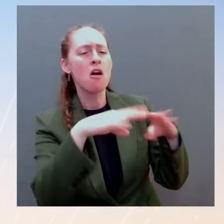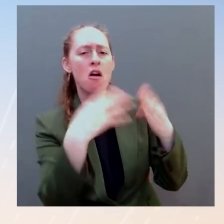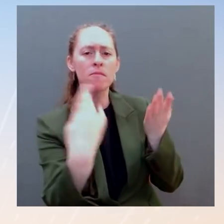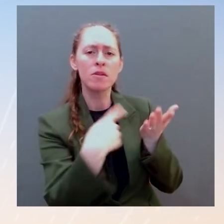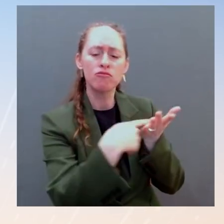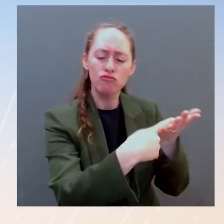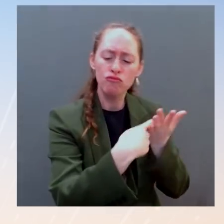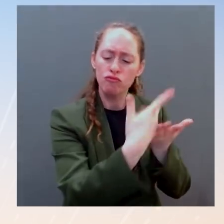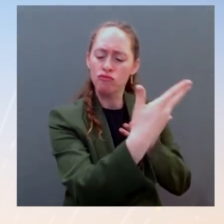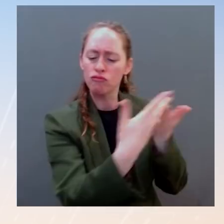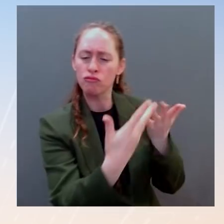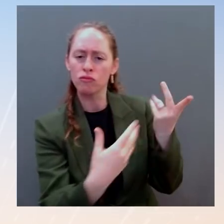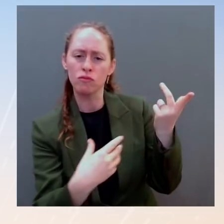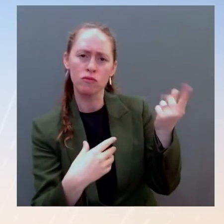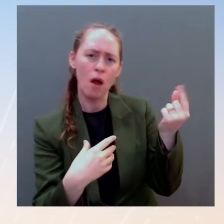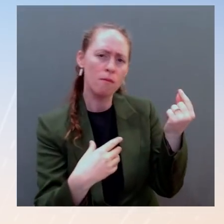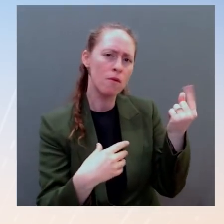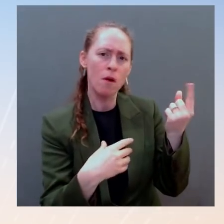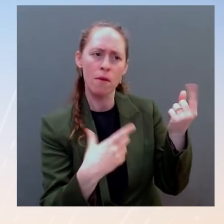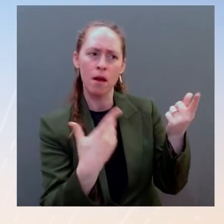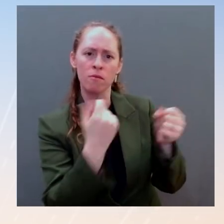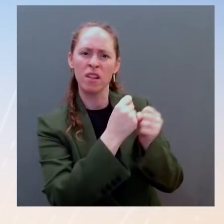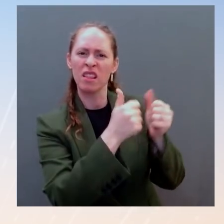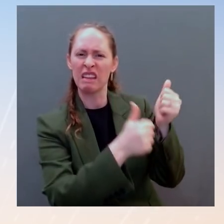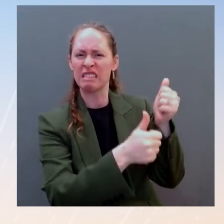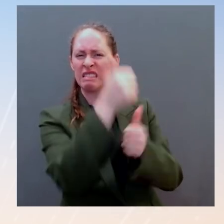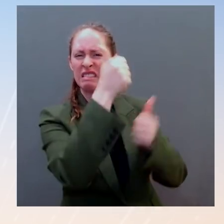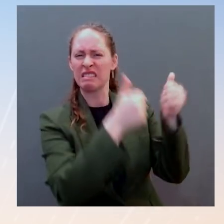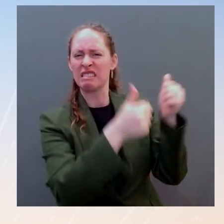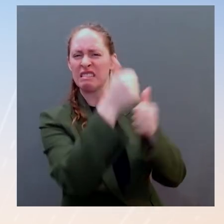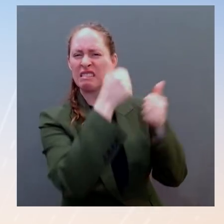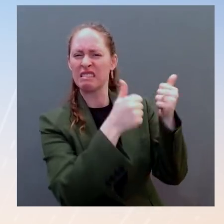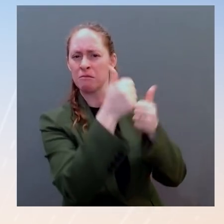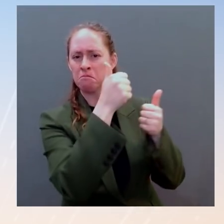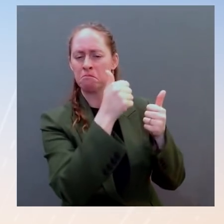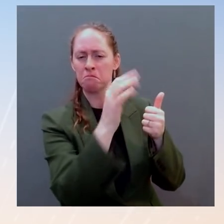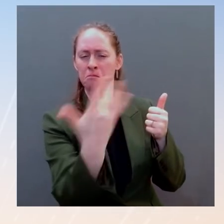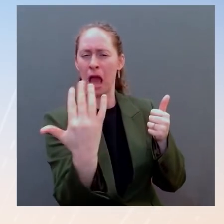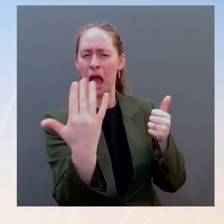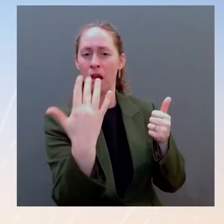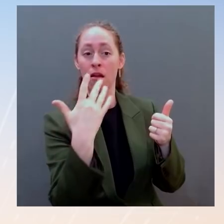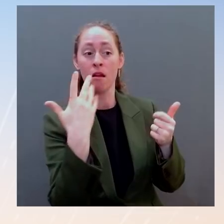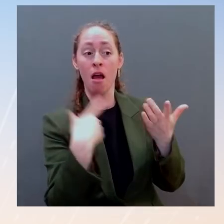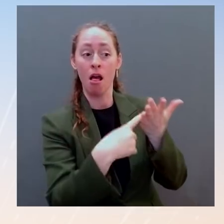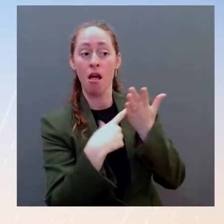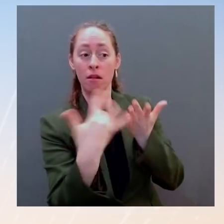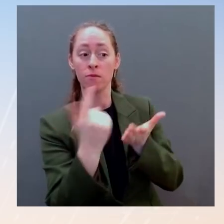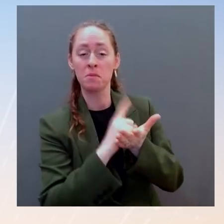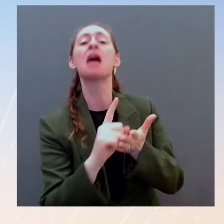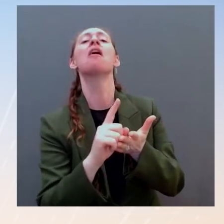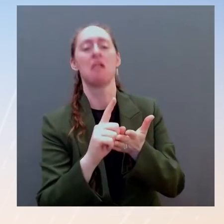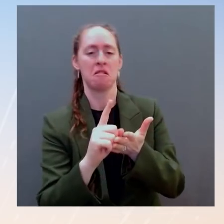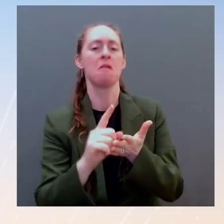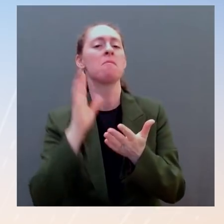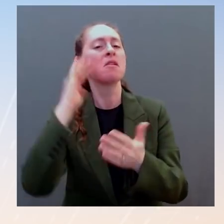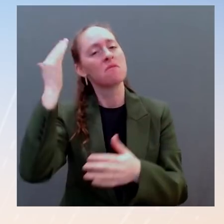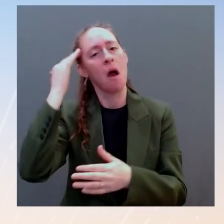I expect it'll be something later in the week, and expect it'll be a longer-term package or proposal. Go ahead. The Press: And just a quick one on the breaking news: